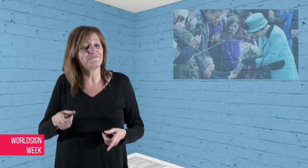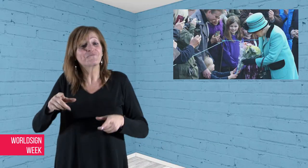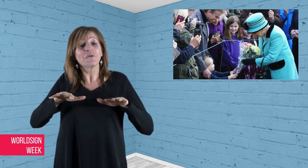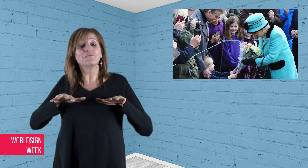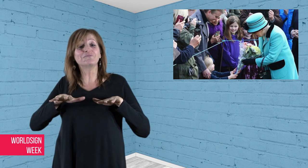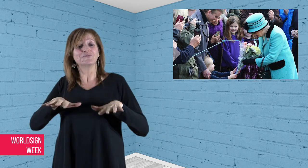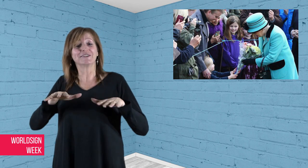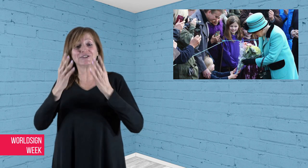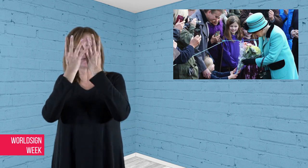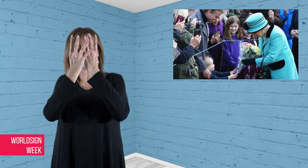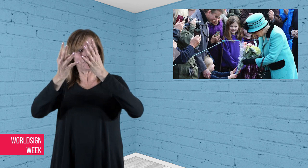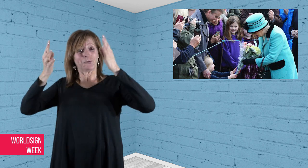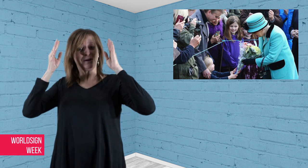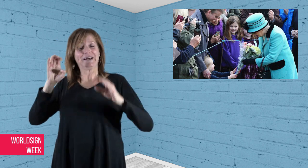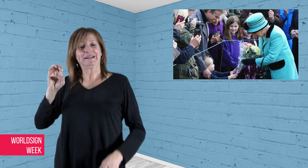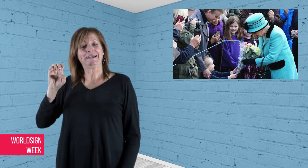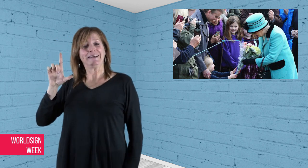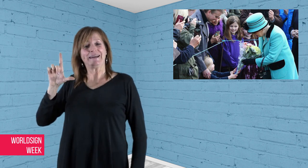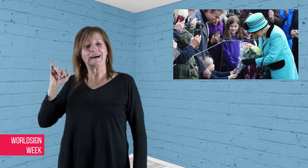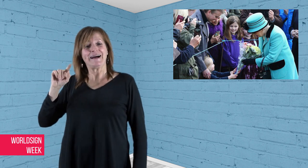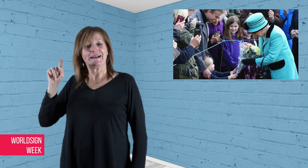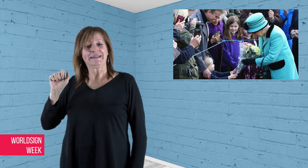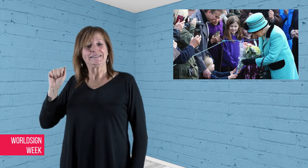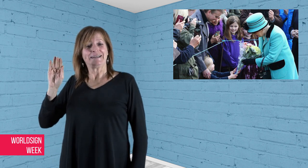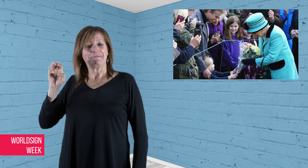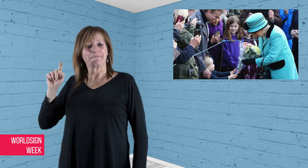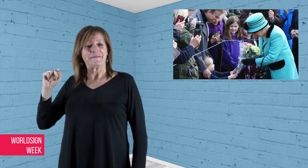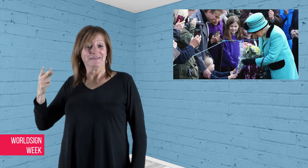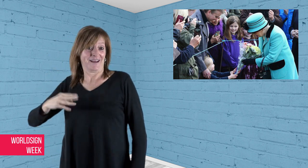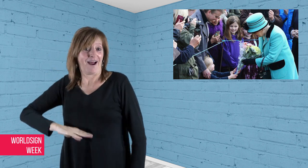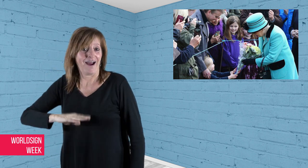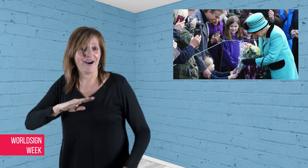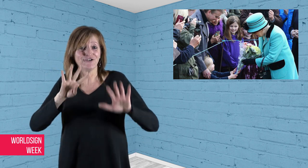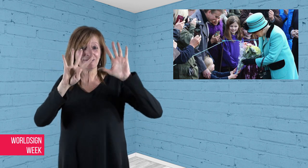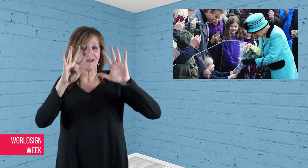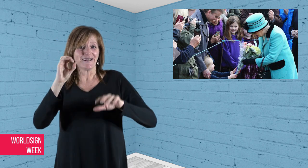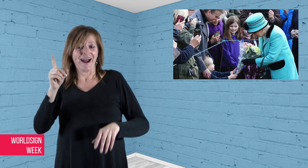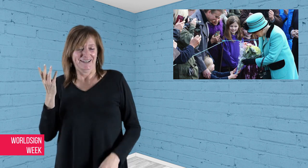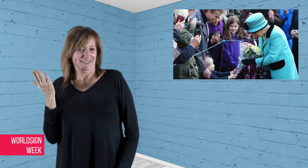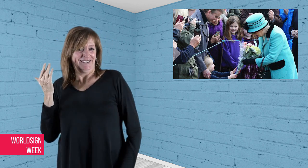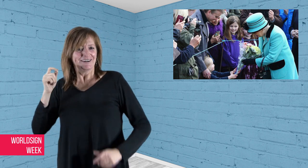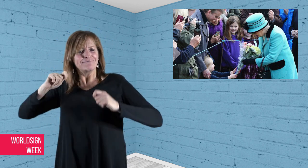Georgia: British Queen Elizabeth,